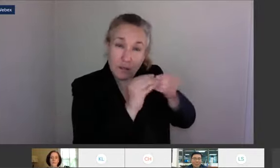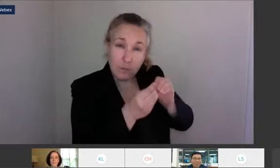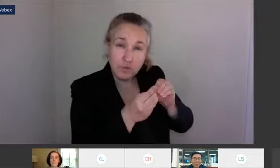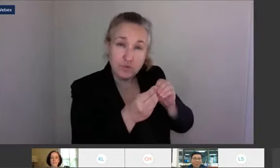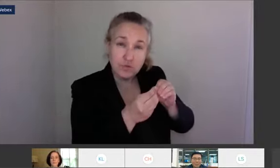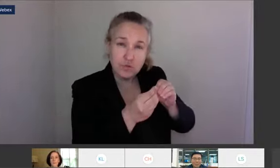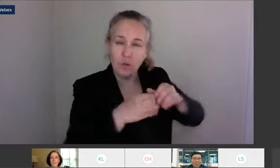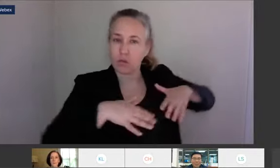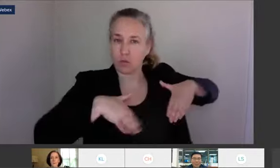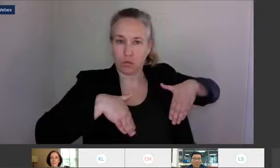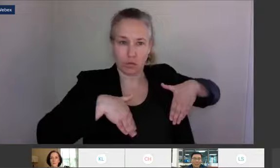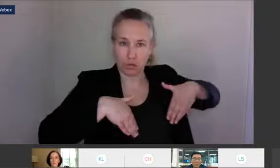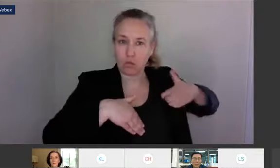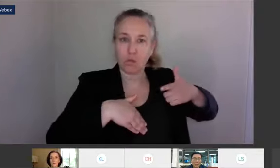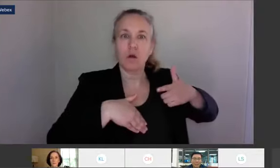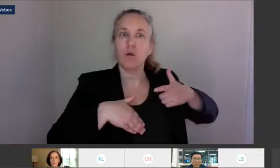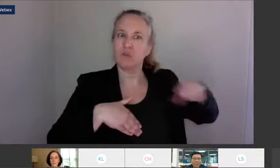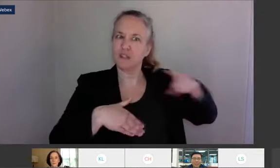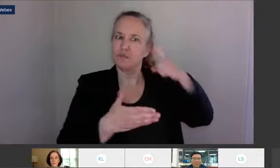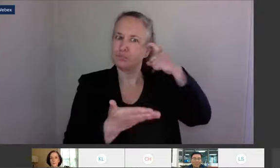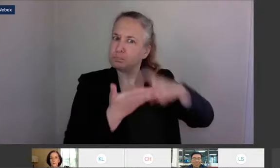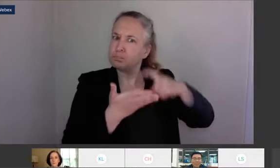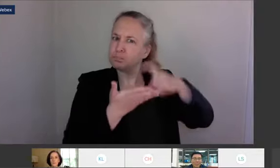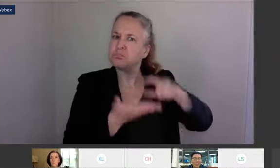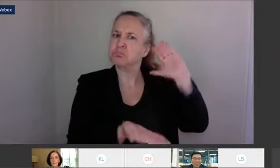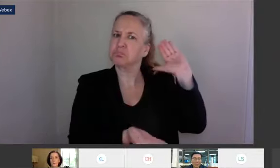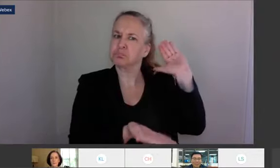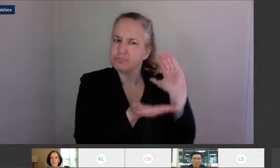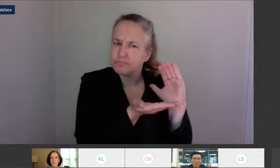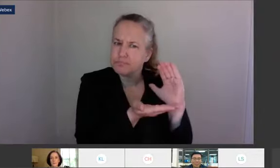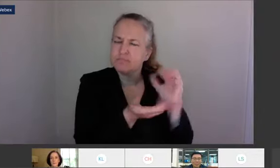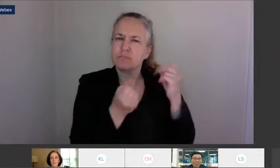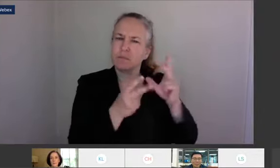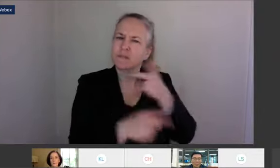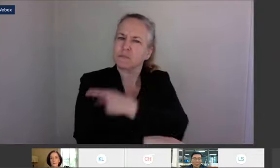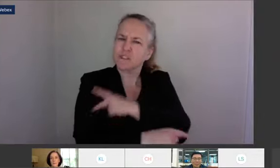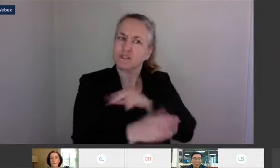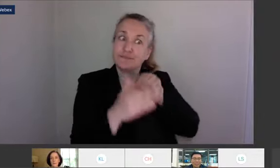noted a decline in the the numbers of patients that have come through at this